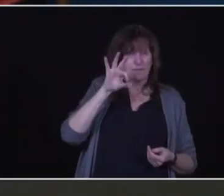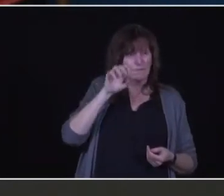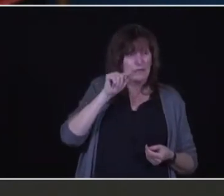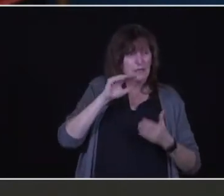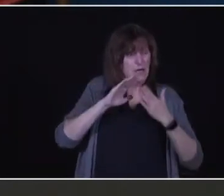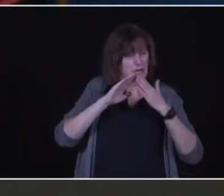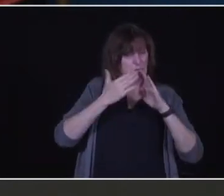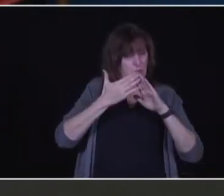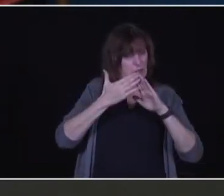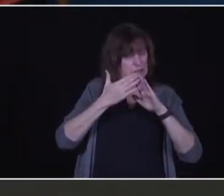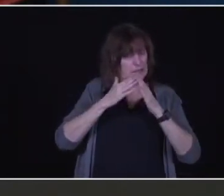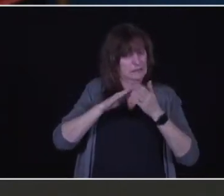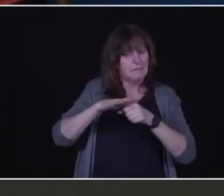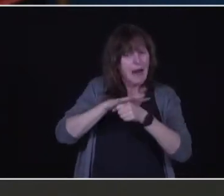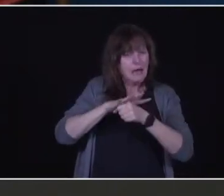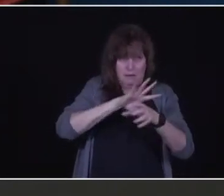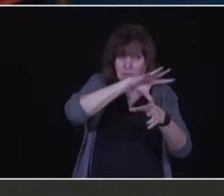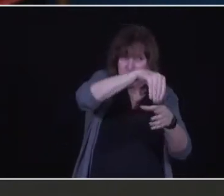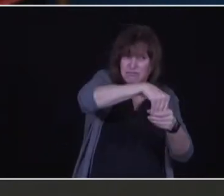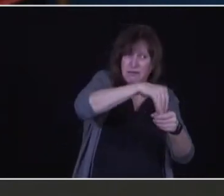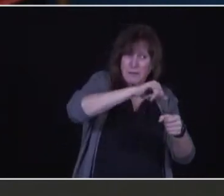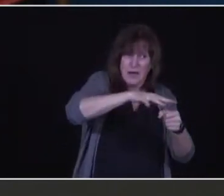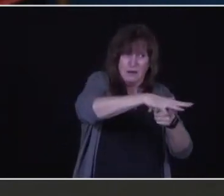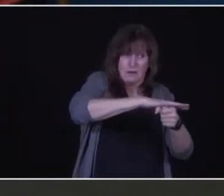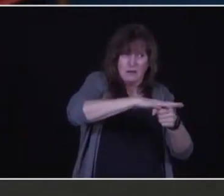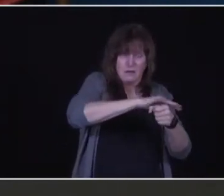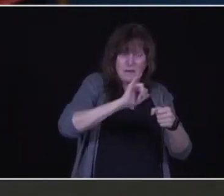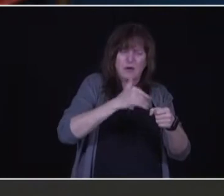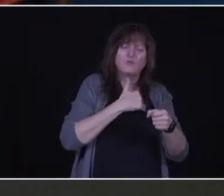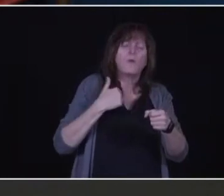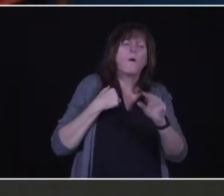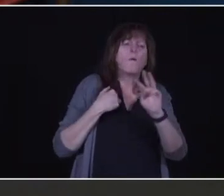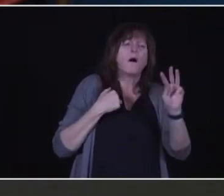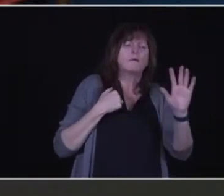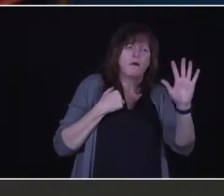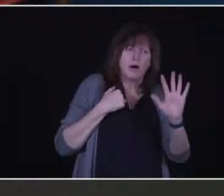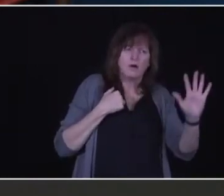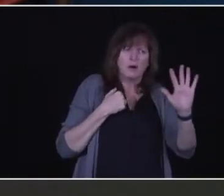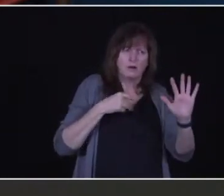be confidential, and I am focusing on a couple of areas when we sell lands, affordable